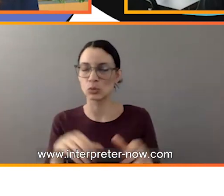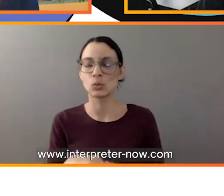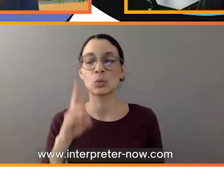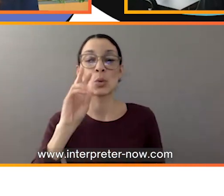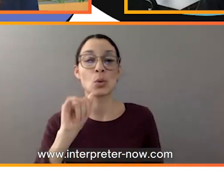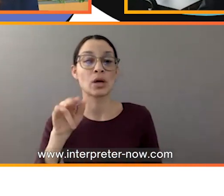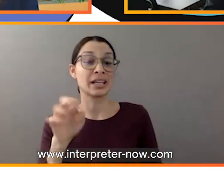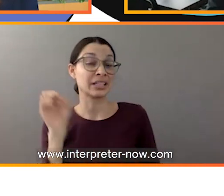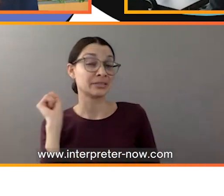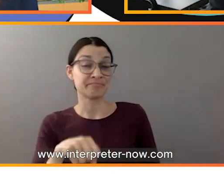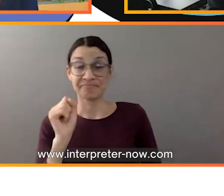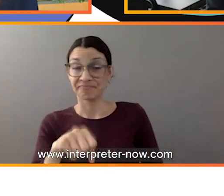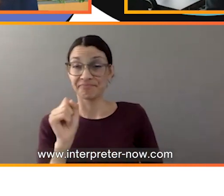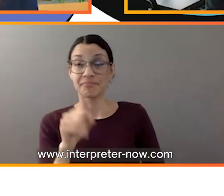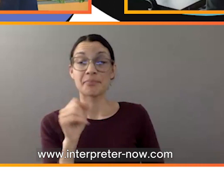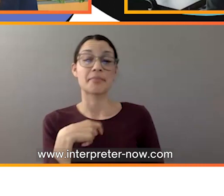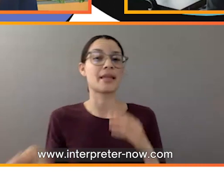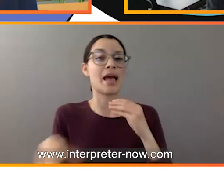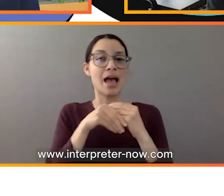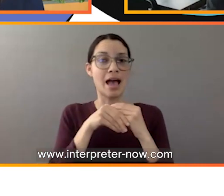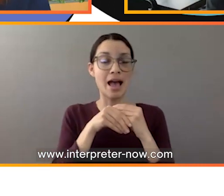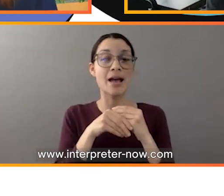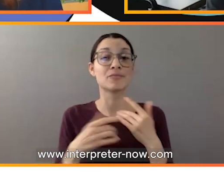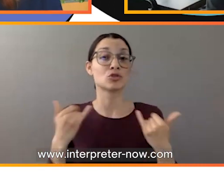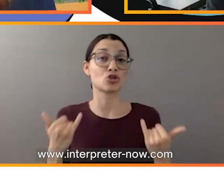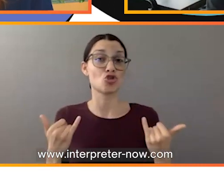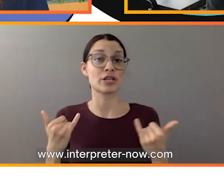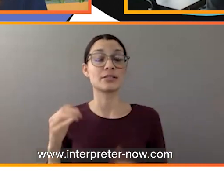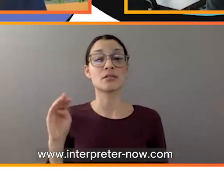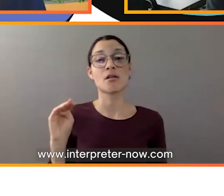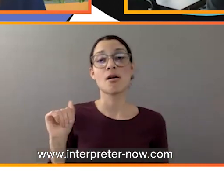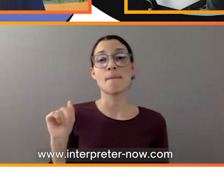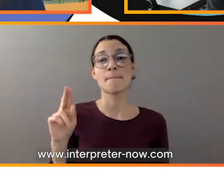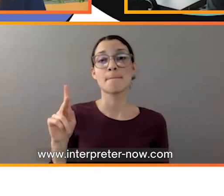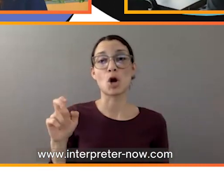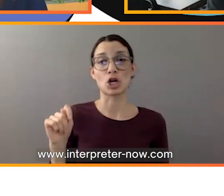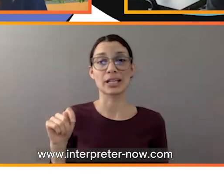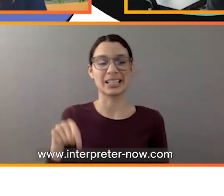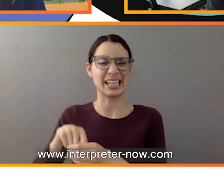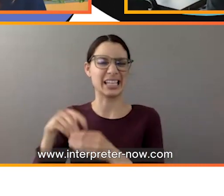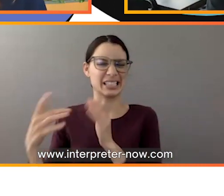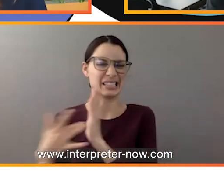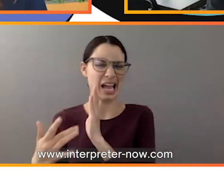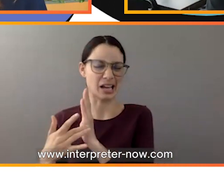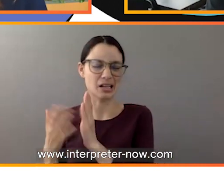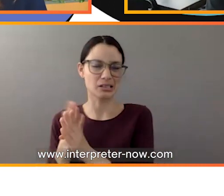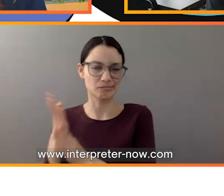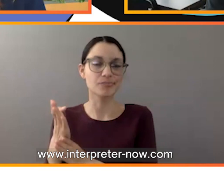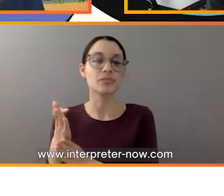I'll also add, with the current market, in tech, especially in the last three years,